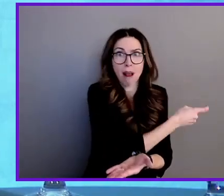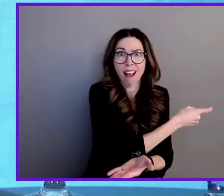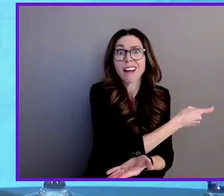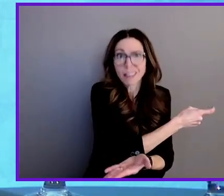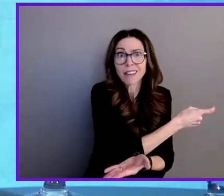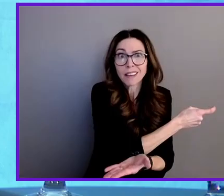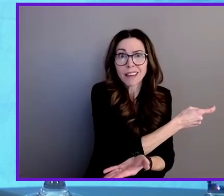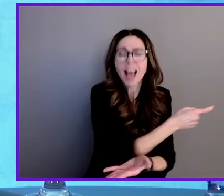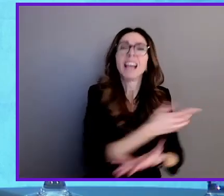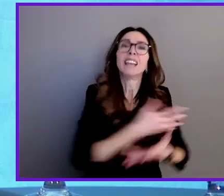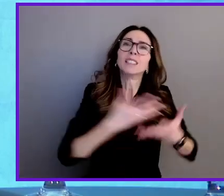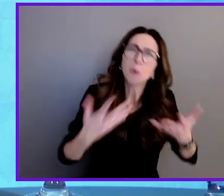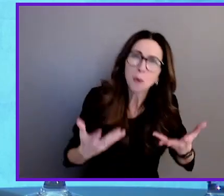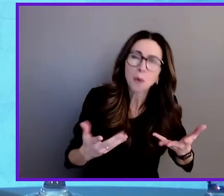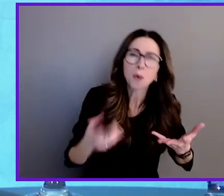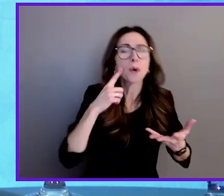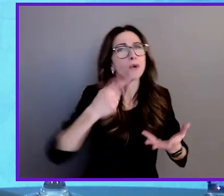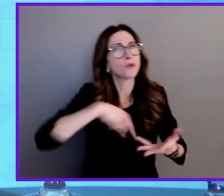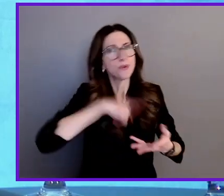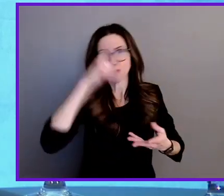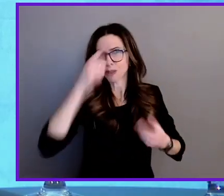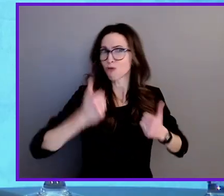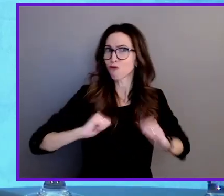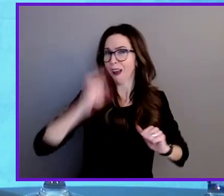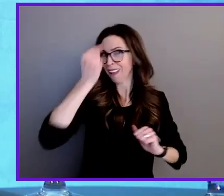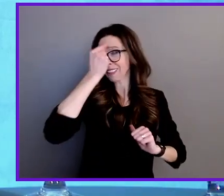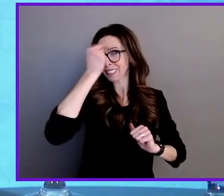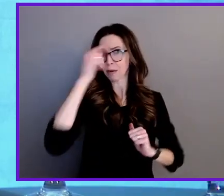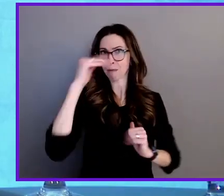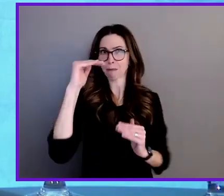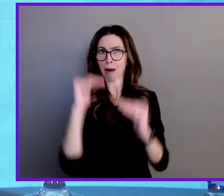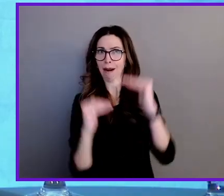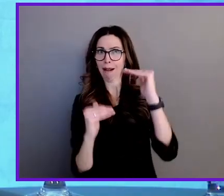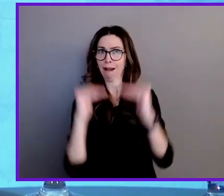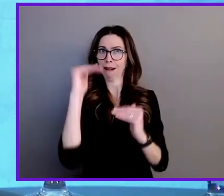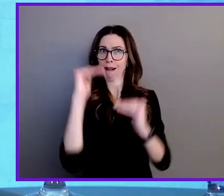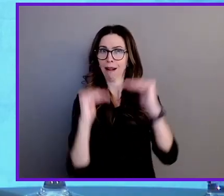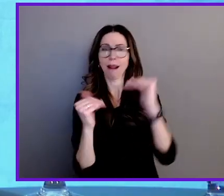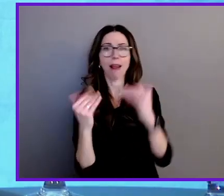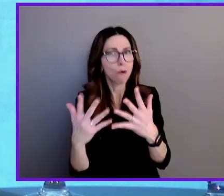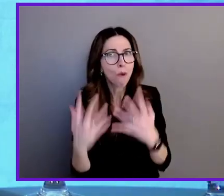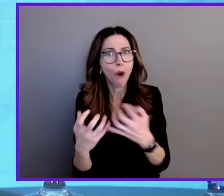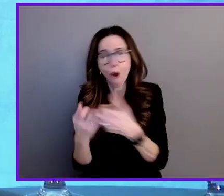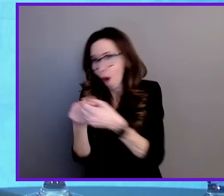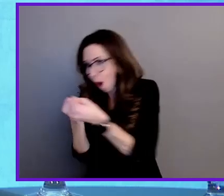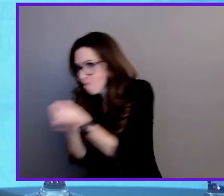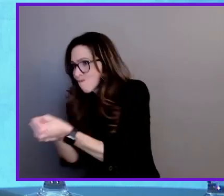of the support that we are offering in this country. But I would say that at this very moment,